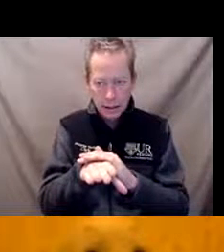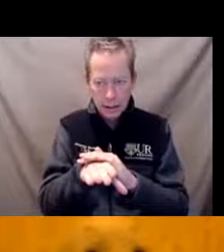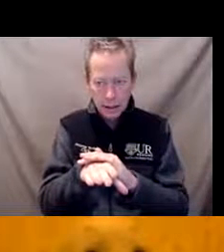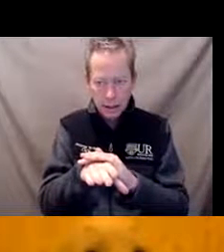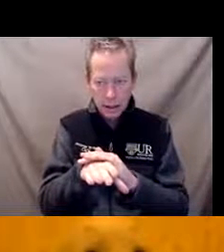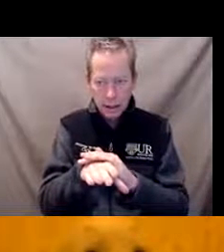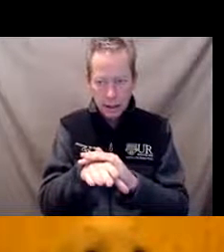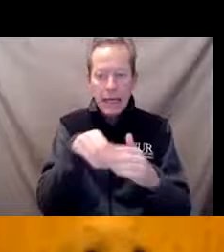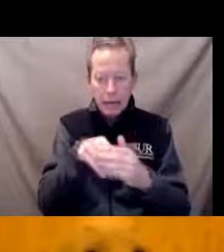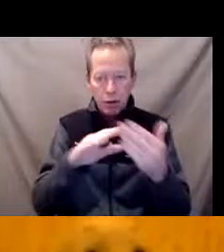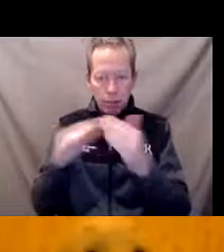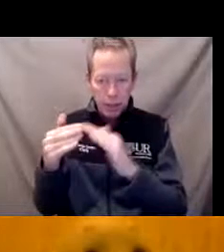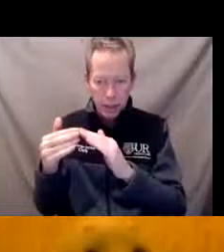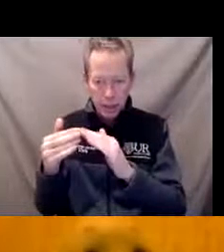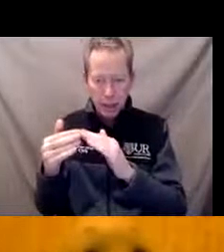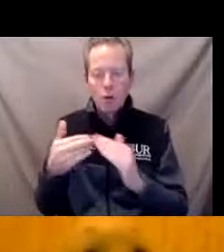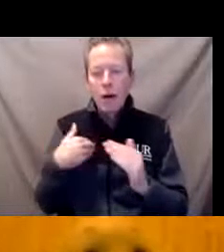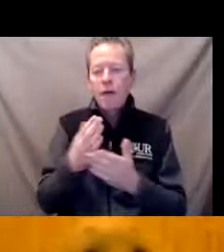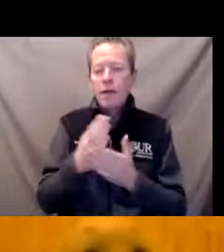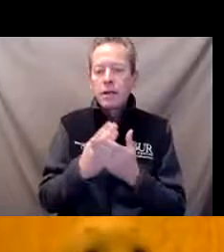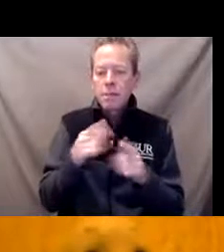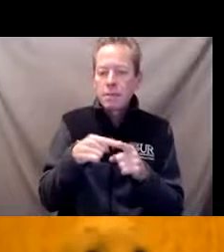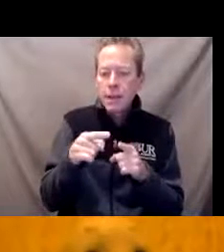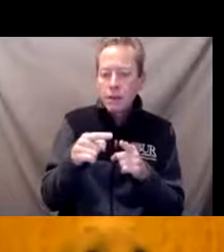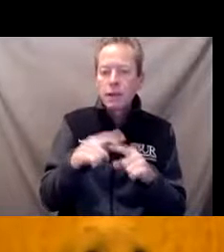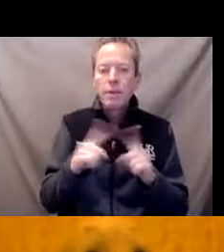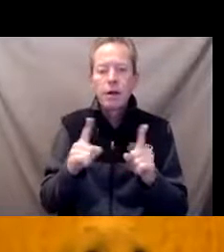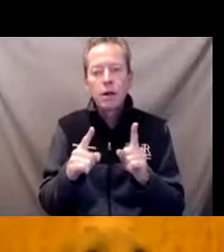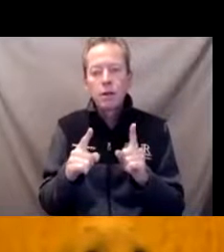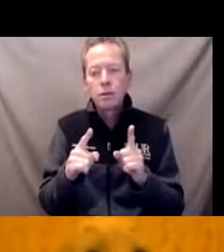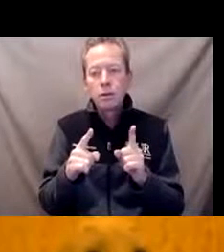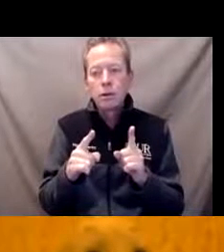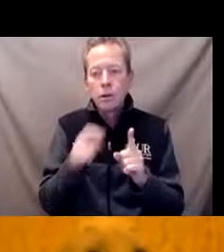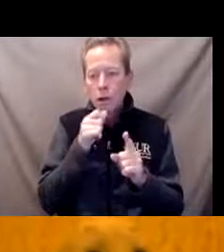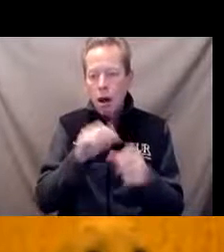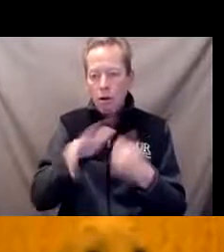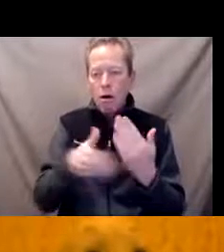community. We have some specialties but totally not all so it's been a challenge